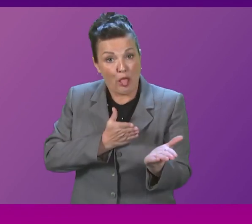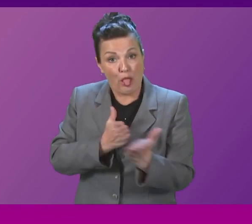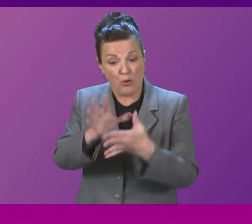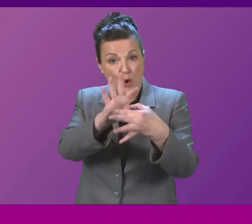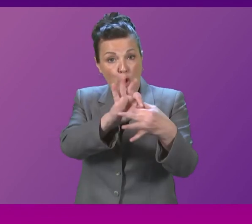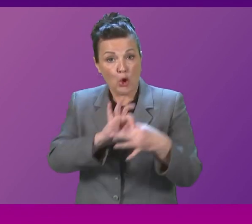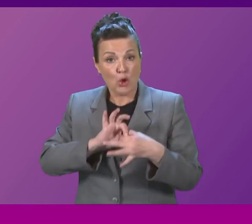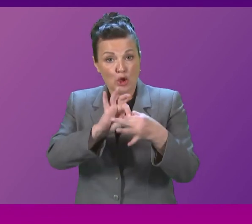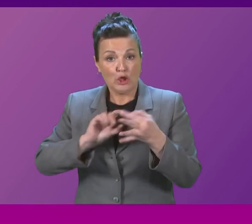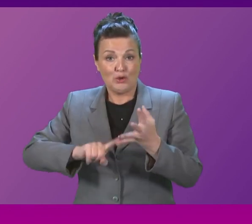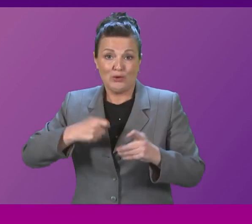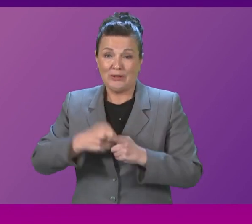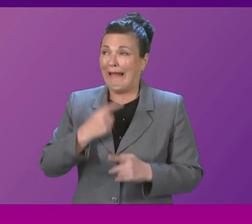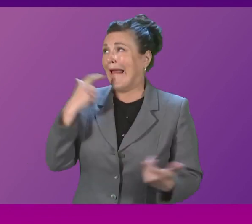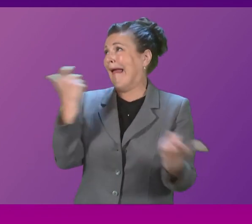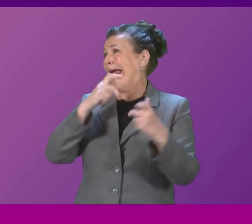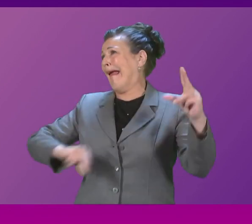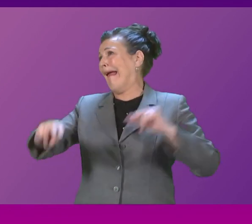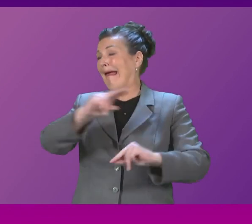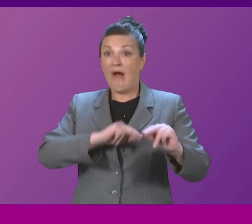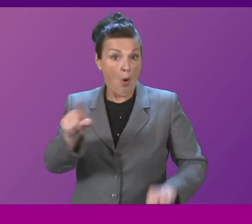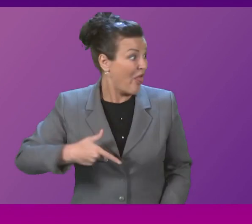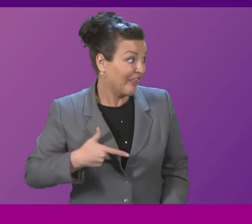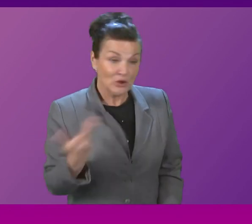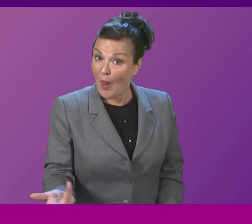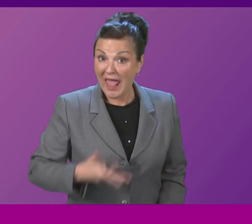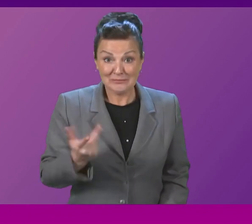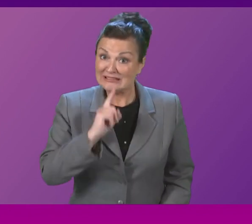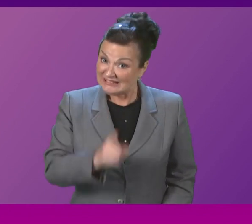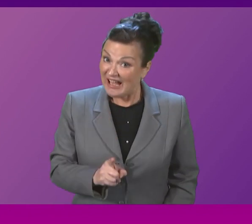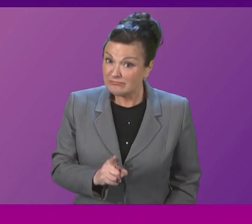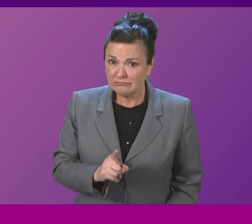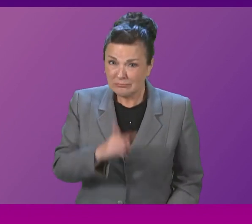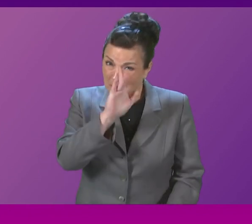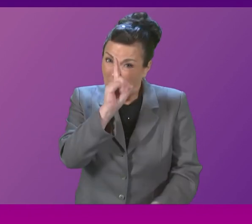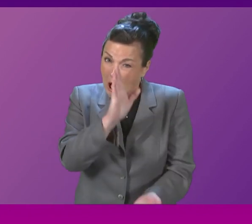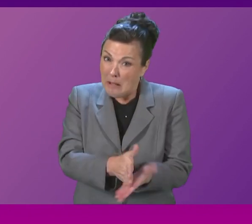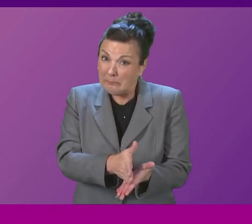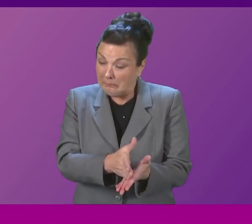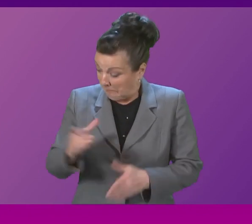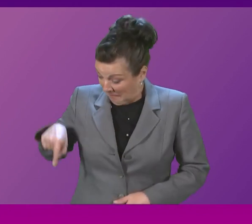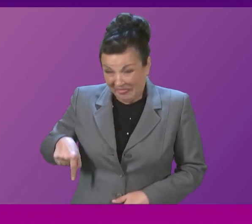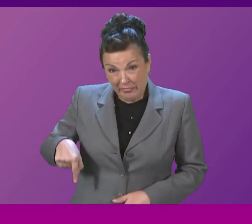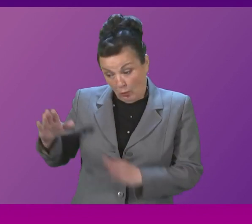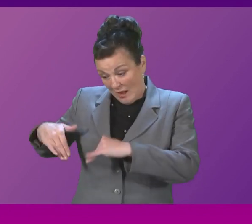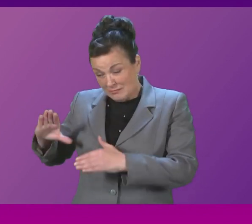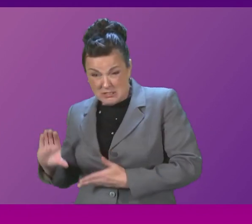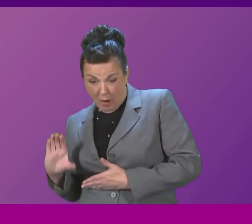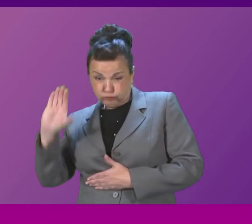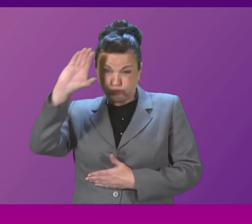Scottish National Party members do not like it, but an investment of such a scale in engineering